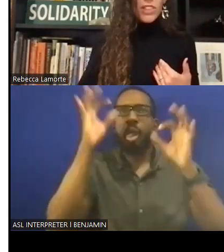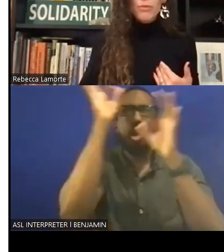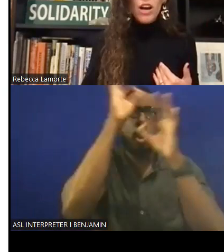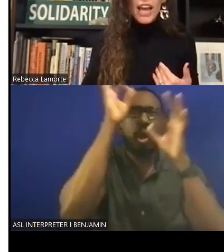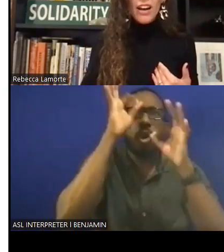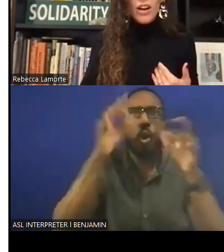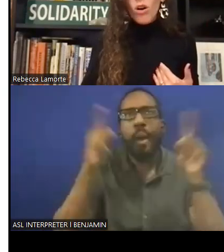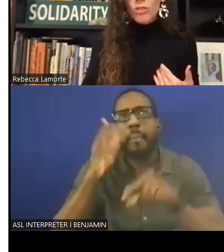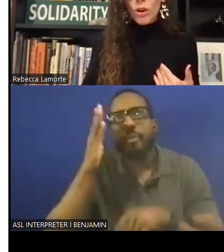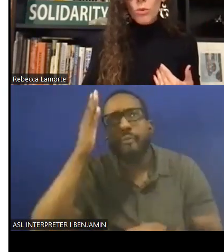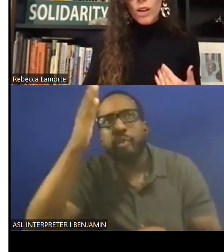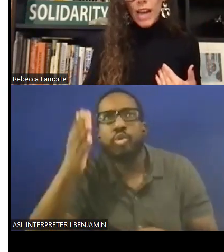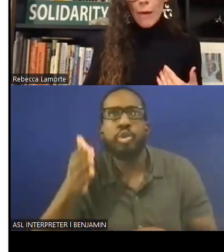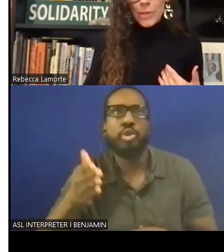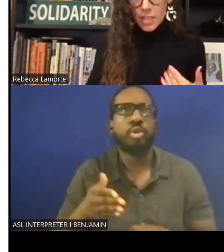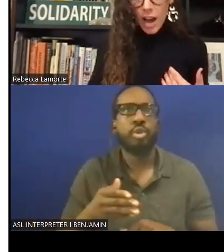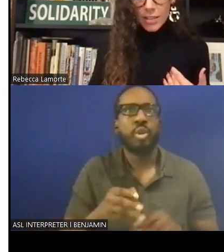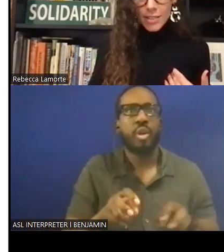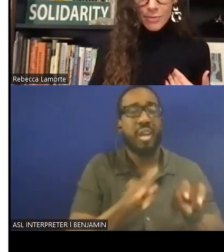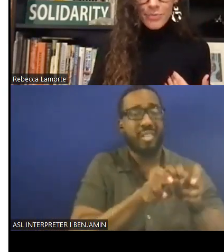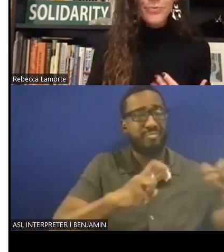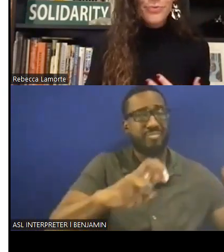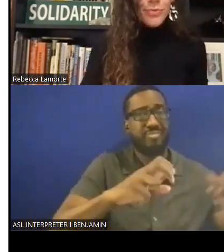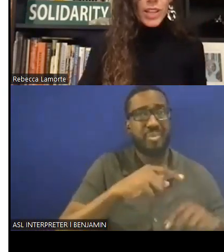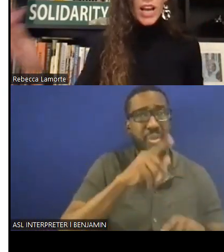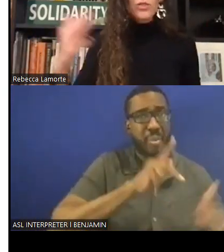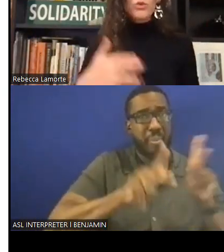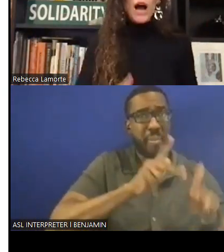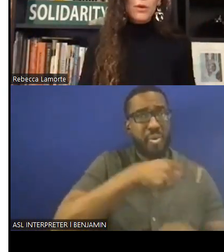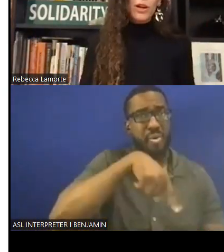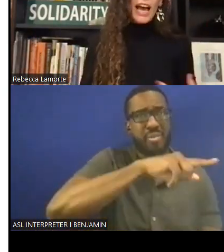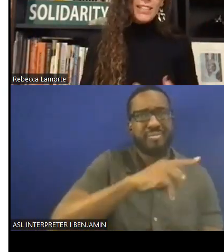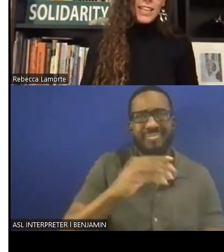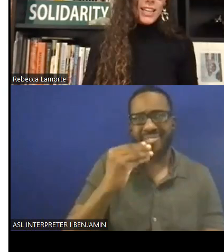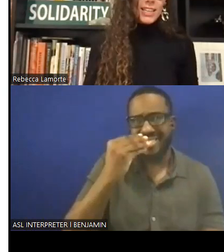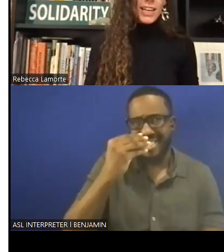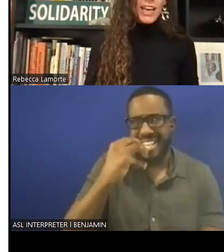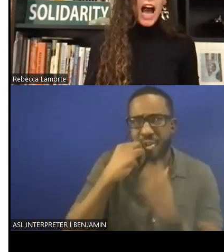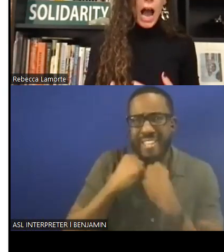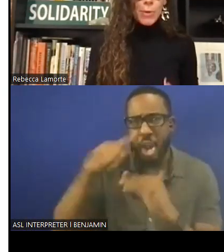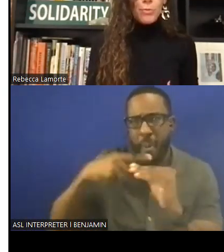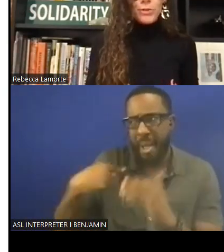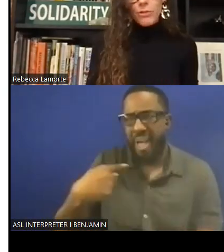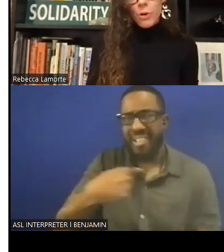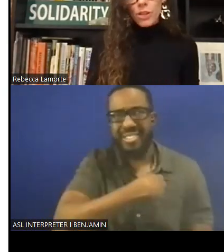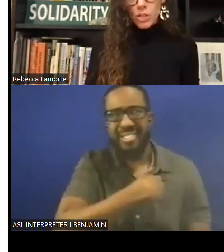with them not caring also what happens to us. And so my work as a candidate, I purposely focused